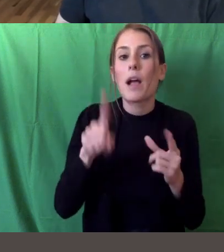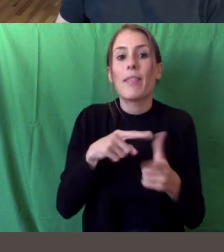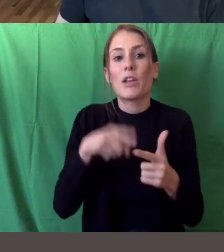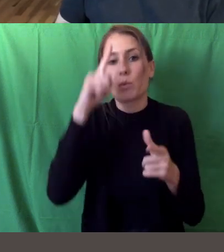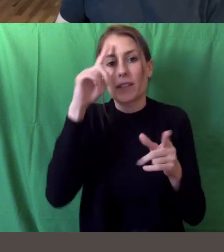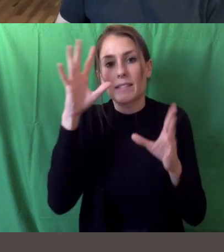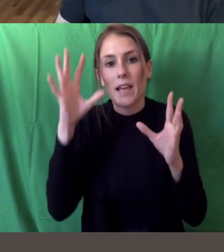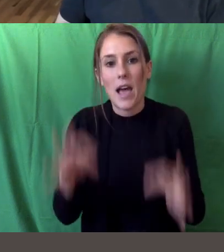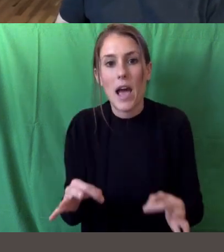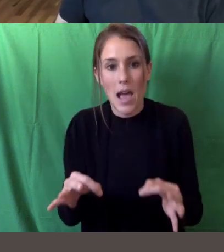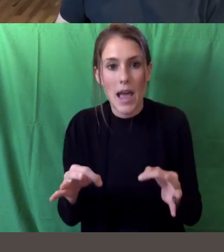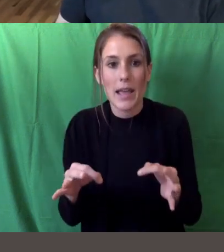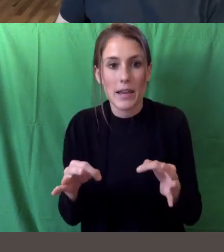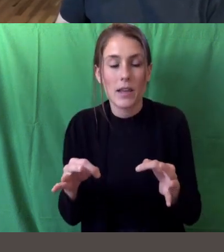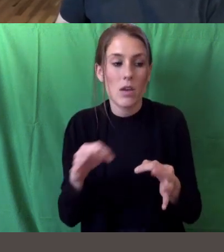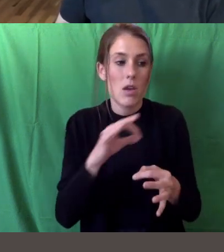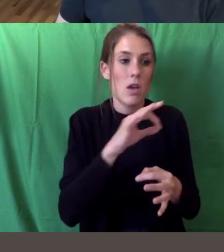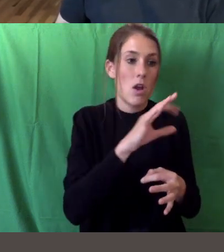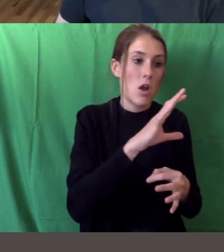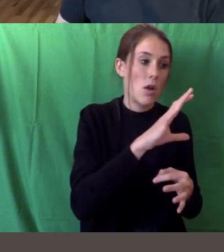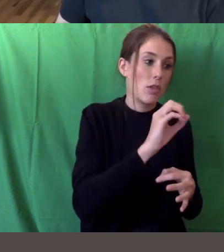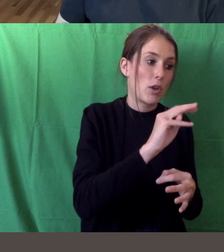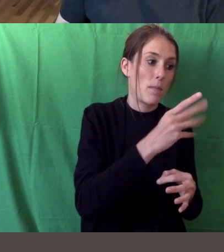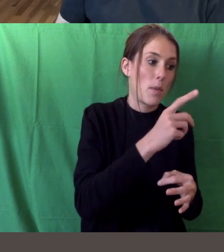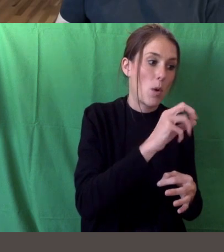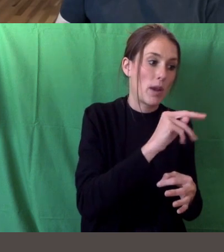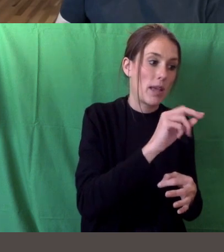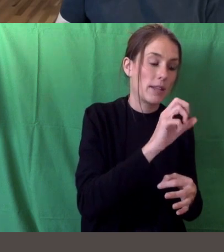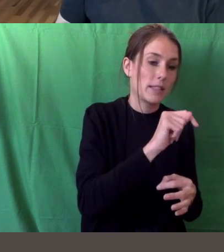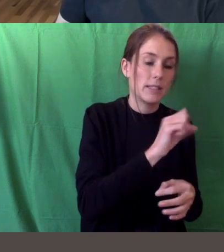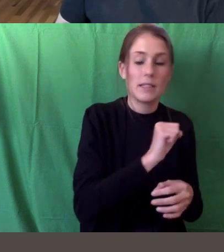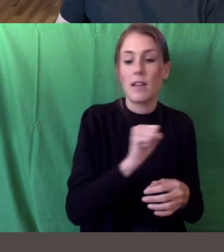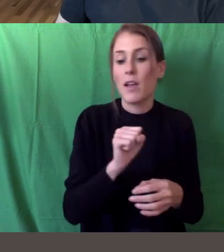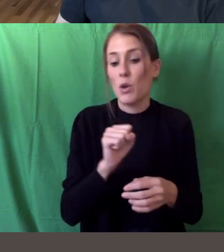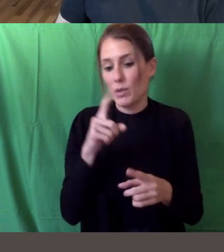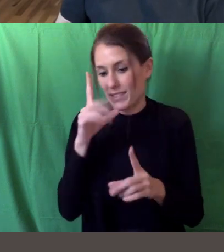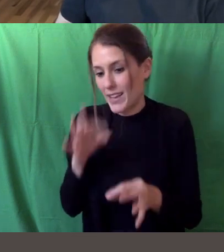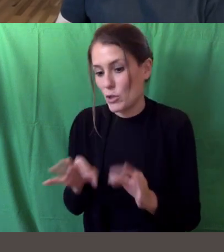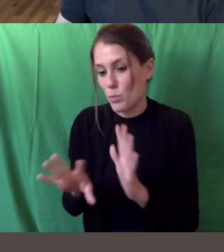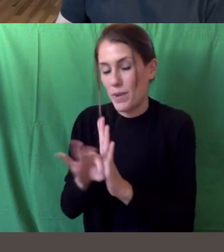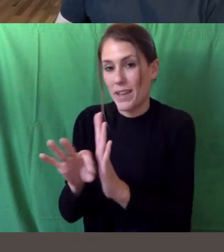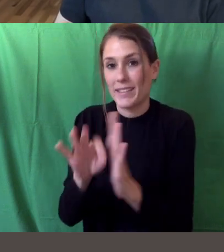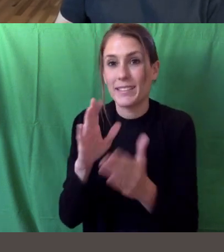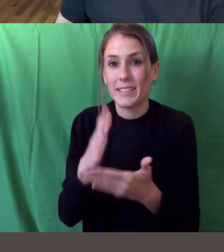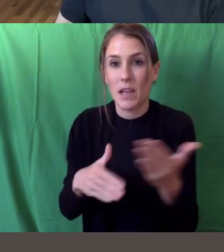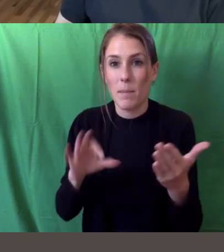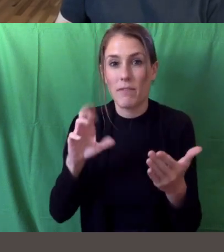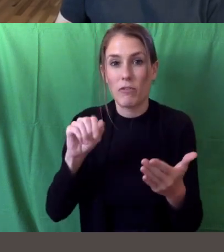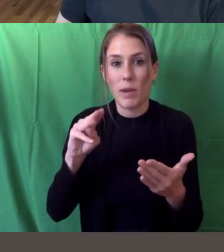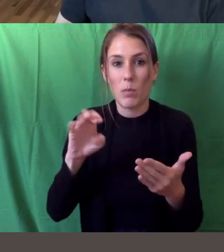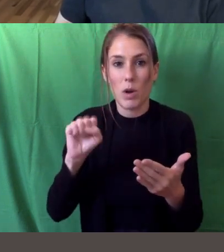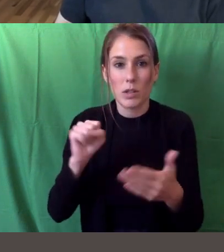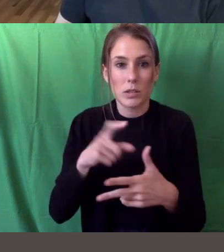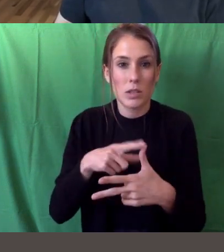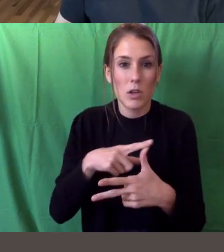you decide to take those components that you outlined in the ideation phase and choose some libraries and frameworks to move forward with. You pick React for your front-end,